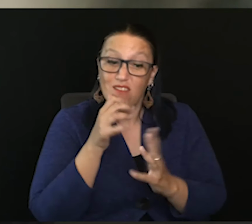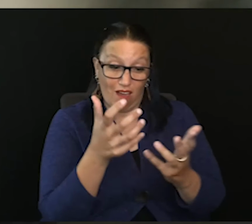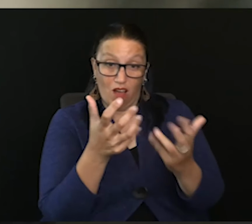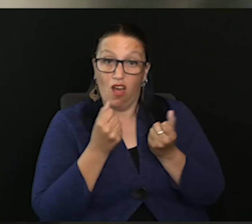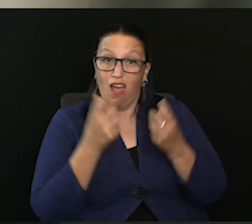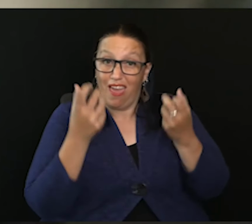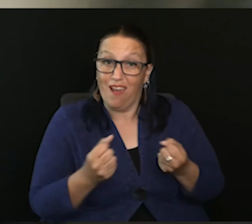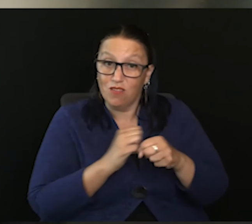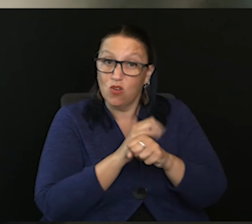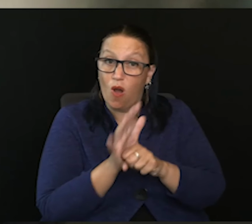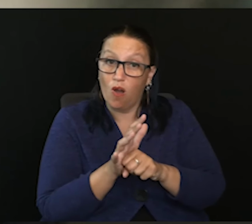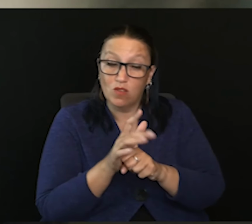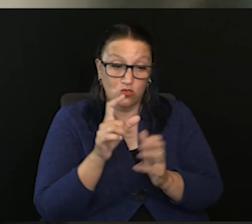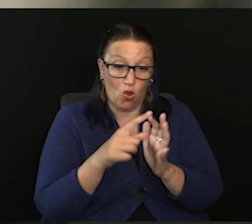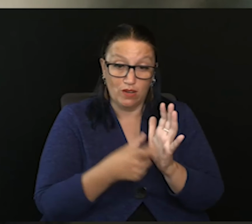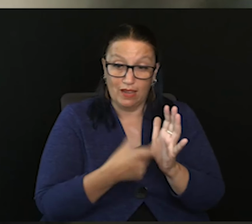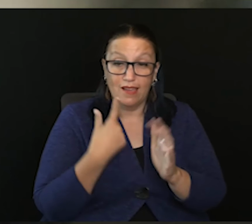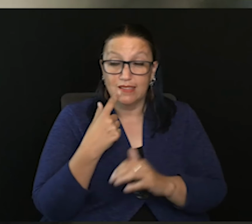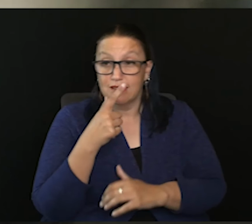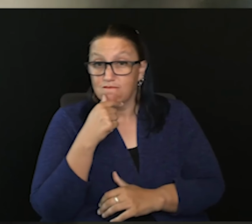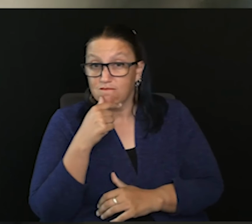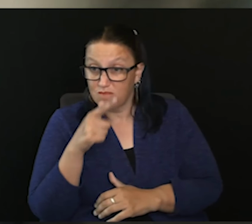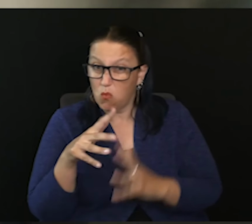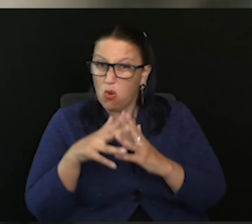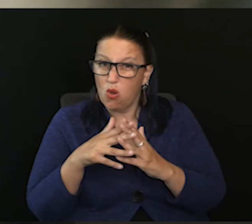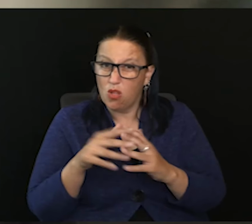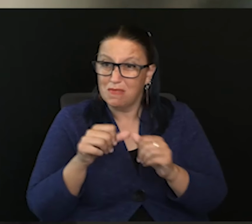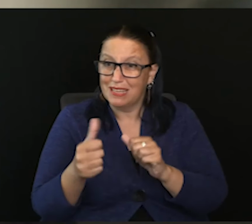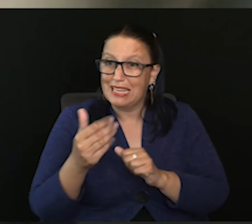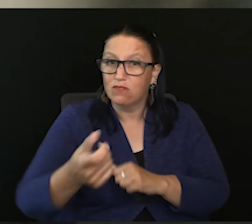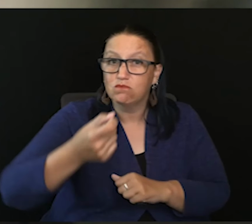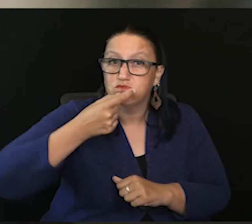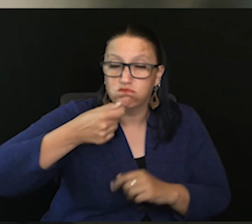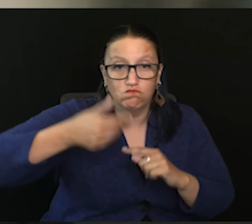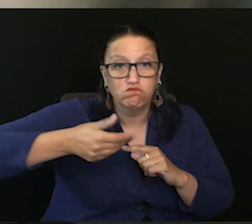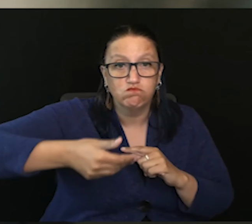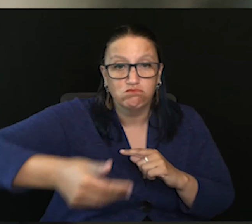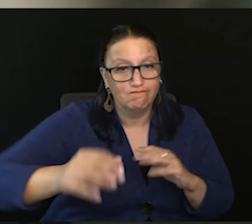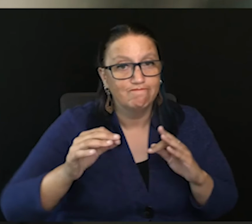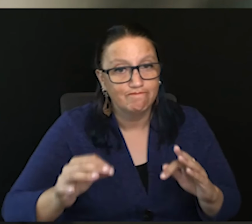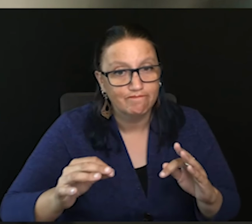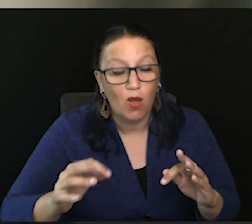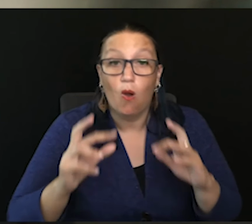to have a course of treatment if prescribed by a doctor. And that means that they won't necessarily